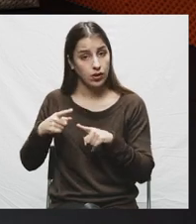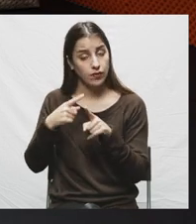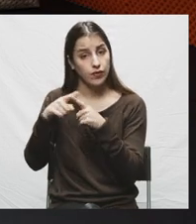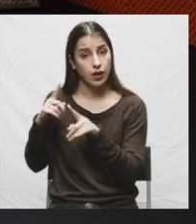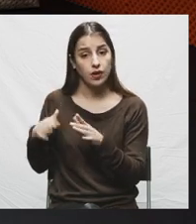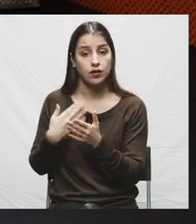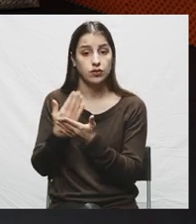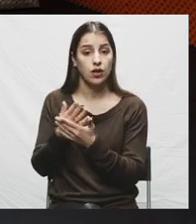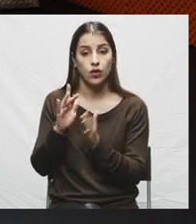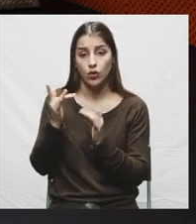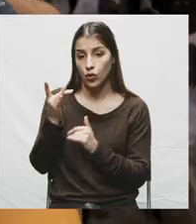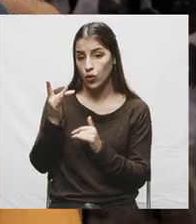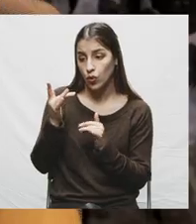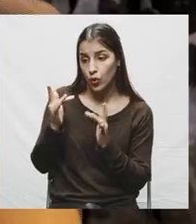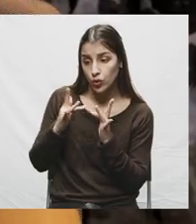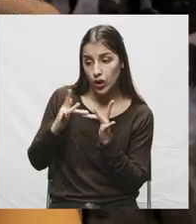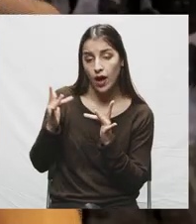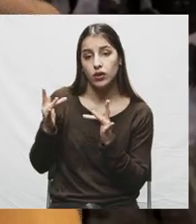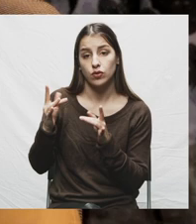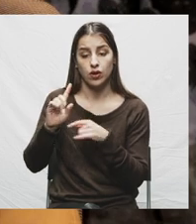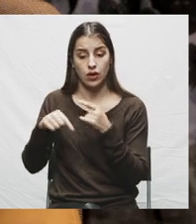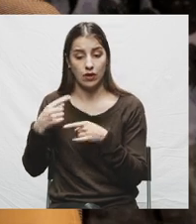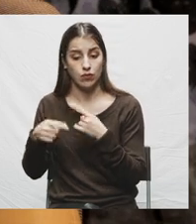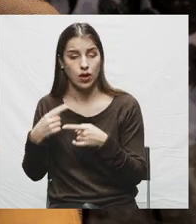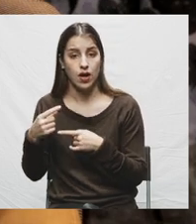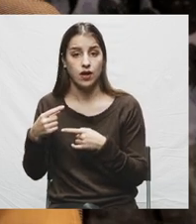were she put us in contact, rolling, doing flips and other things like that.